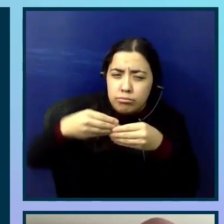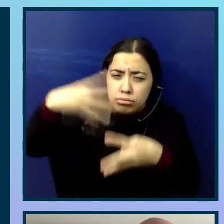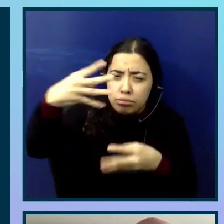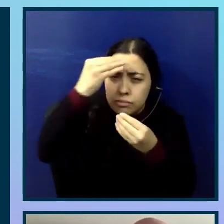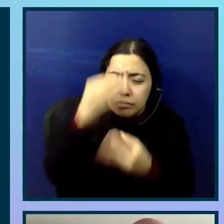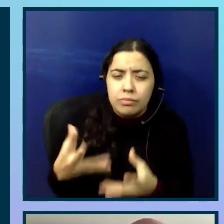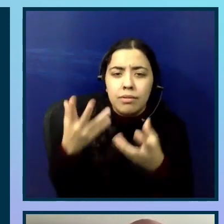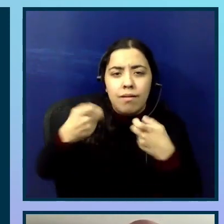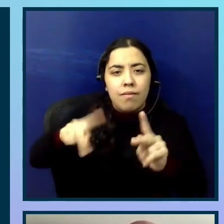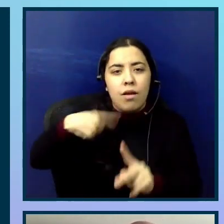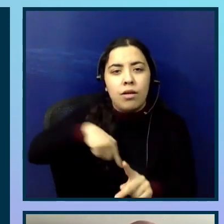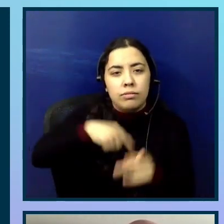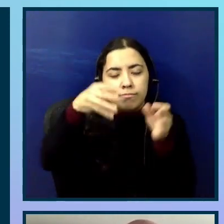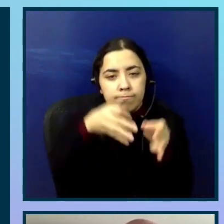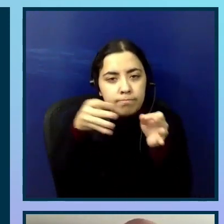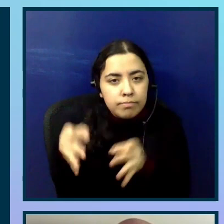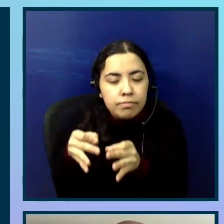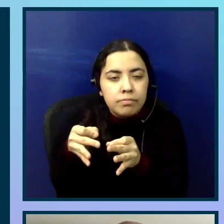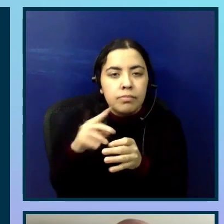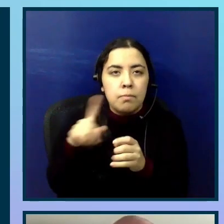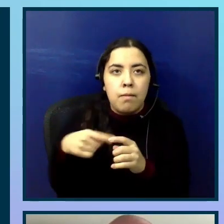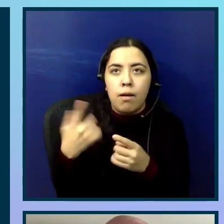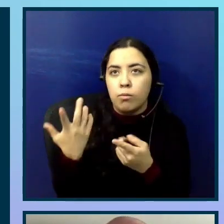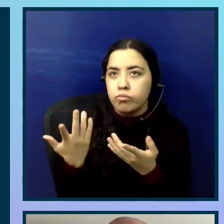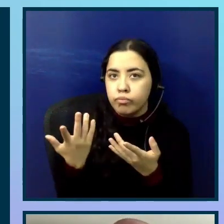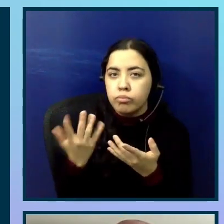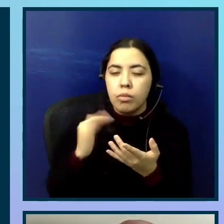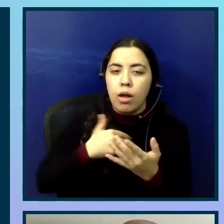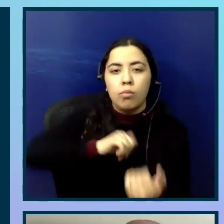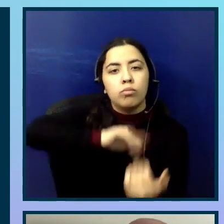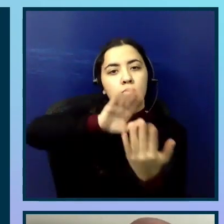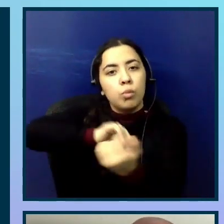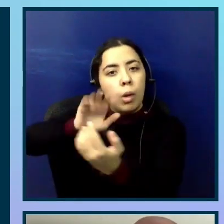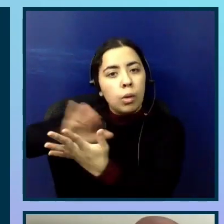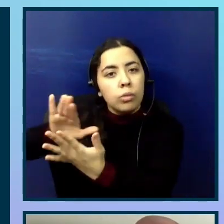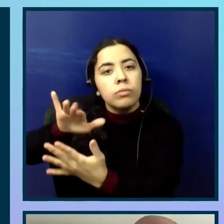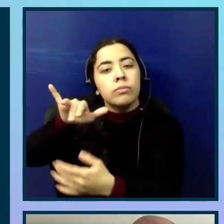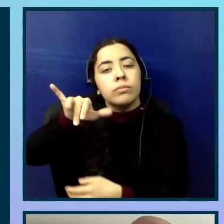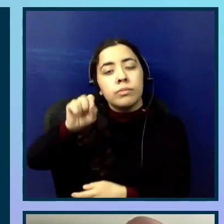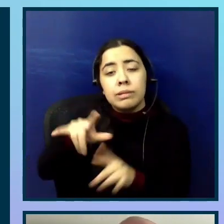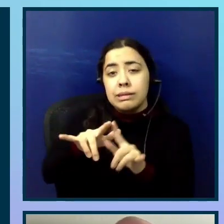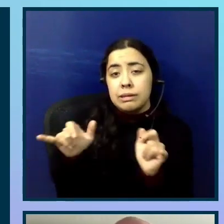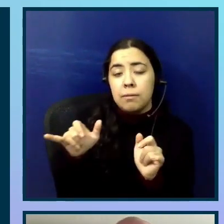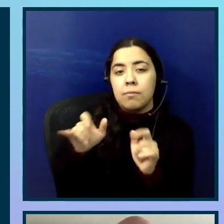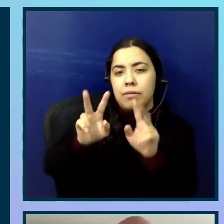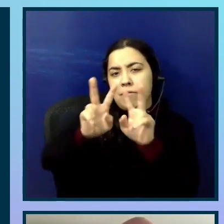to make decisions about, sort of the way that we approach things, but then evaluating what we did is incredibly hard.